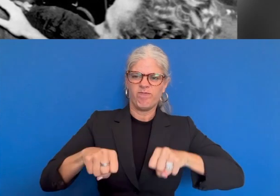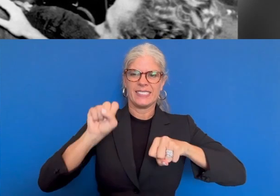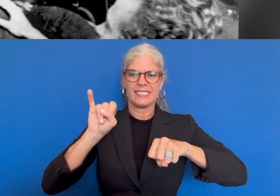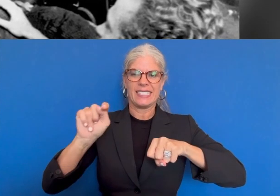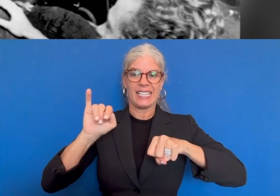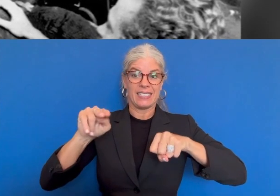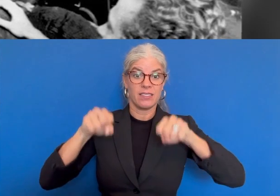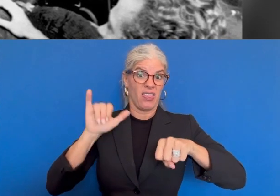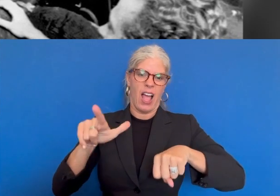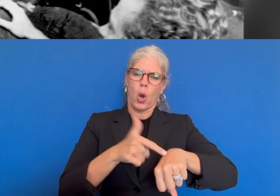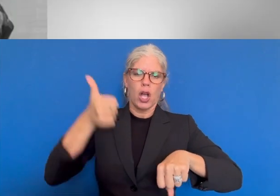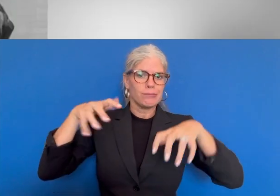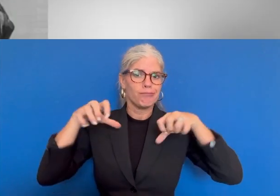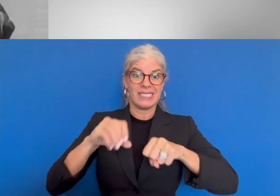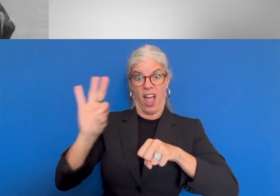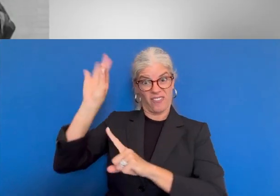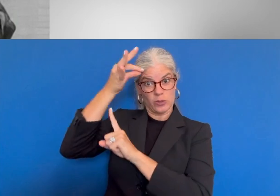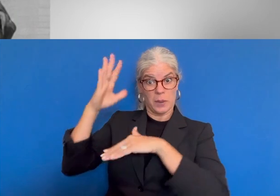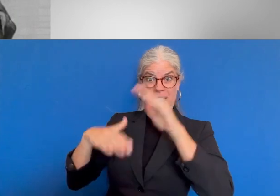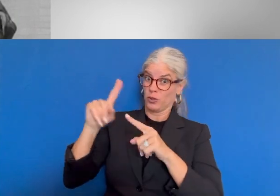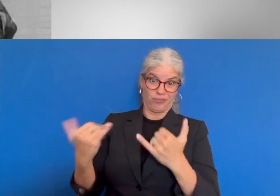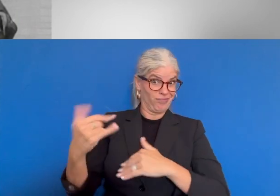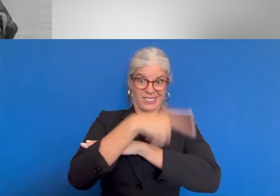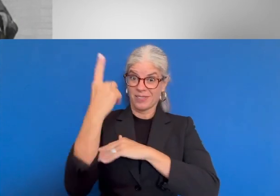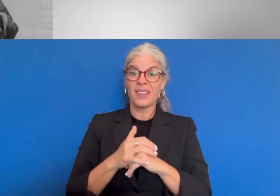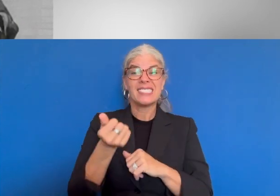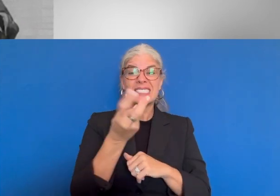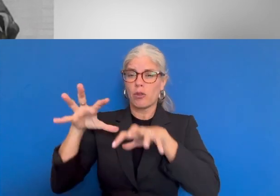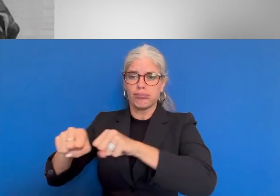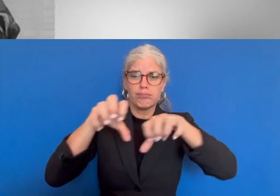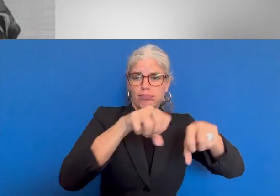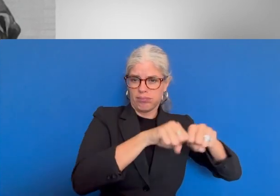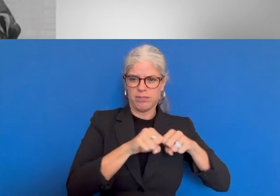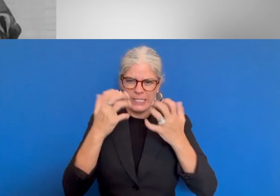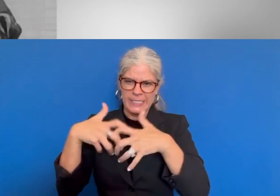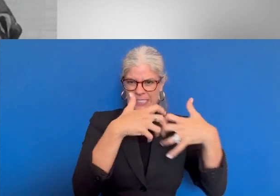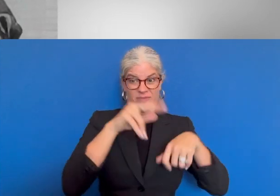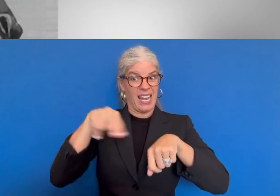the longest occupation of a federal building to date. Several sit-ins were organized nationwide,